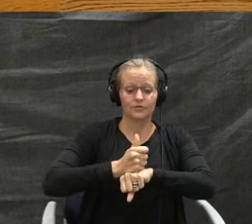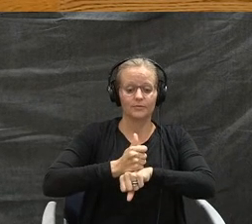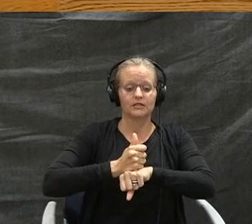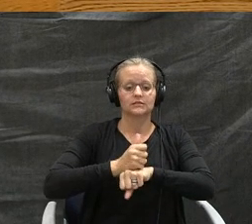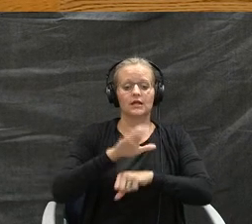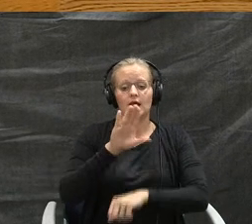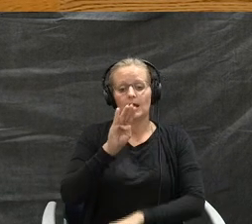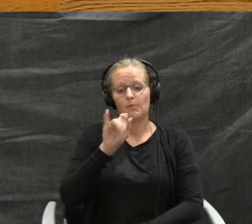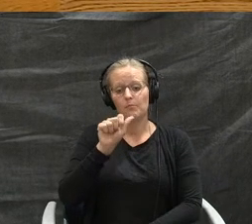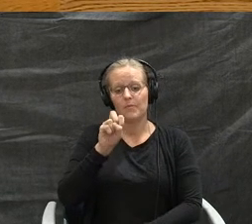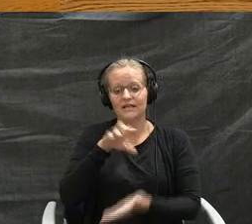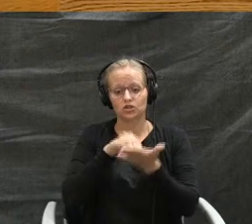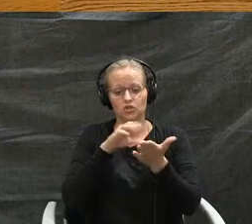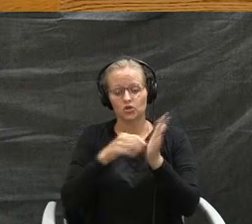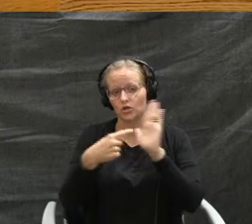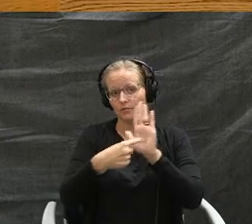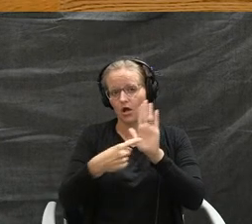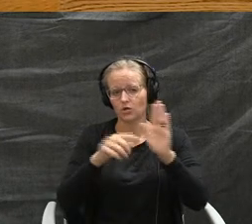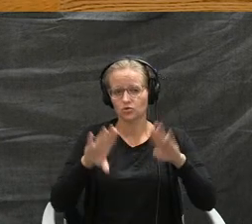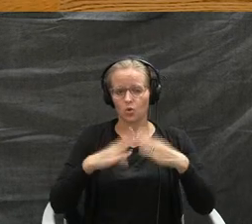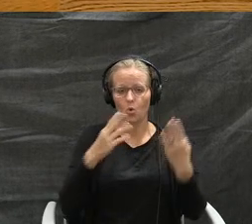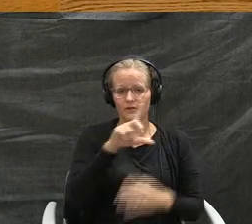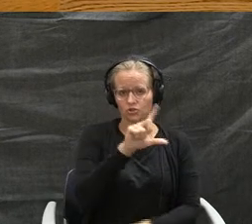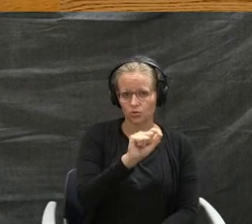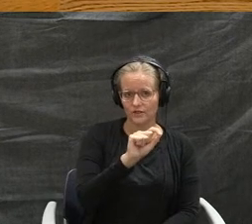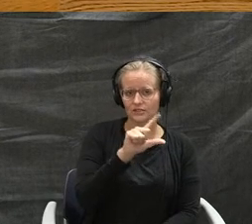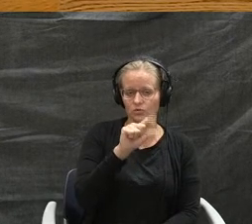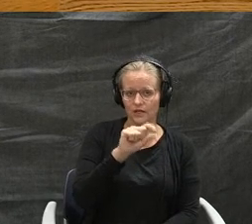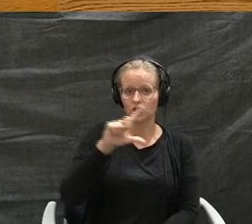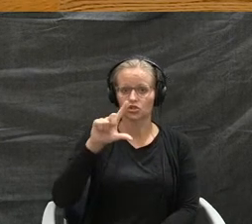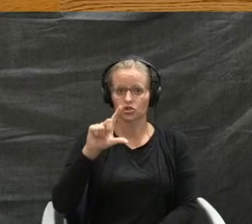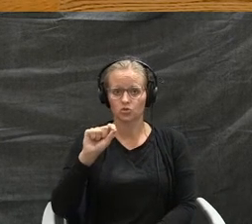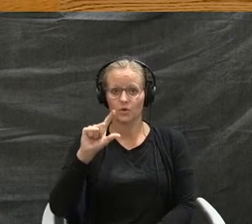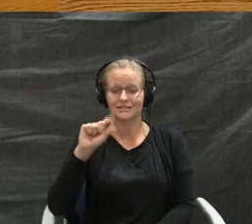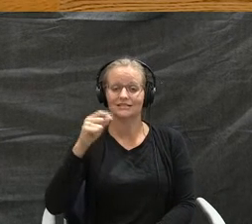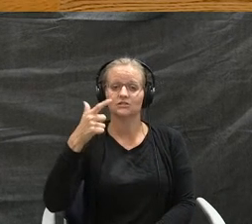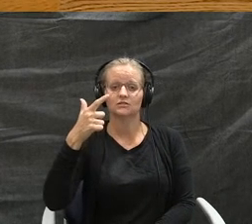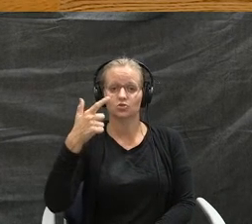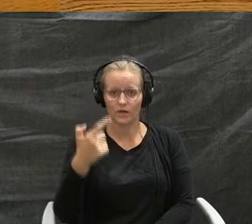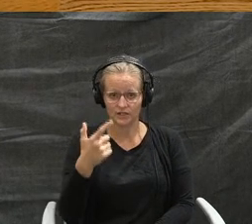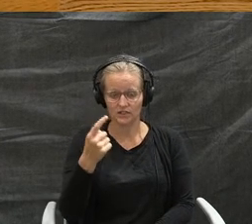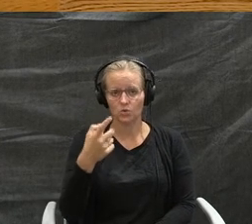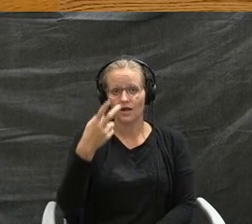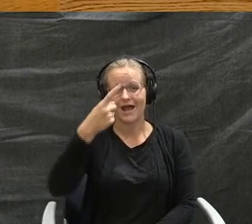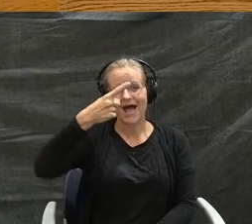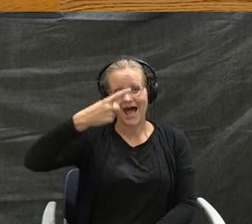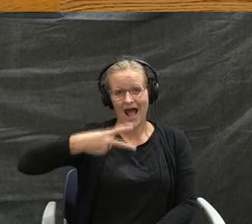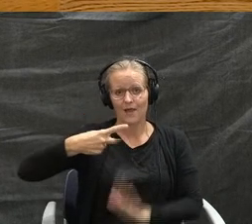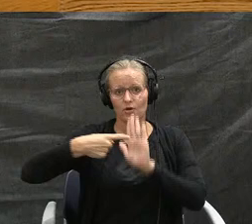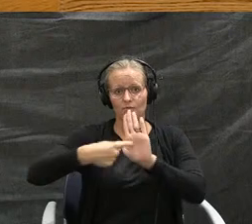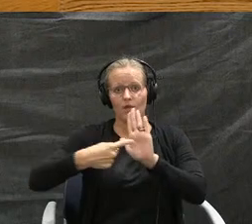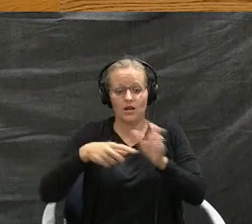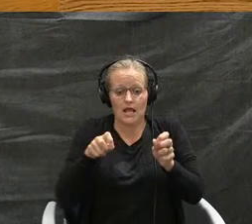model to open the 2020-2021 school year hybrid model that allows most students in pre K in